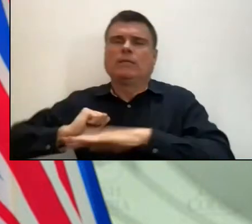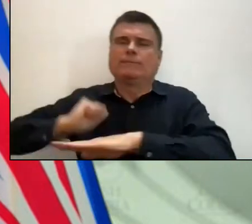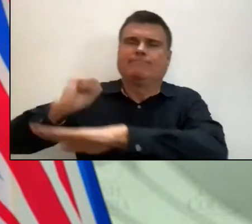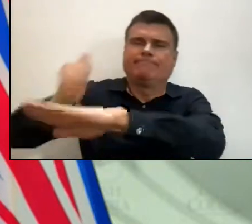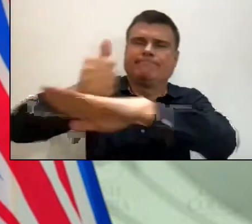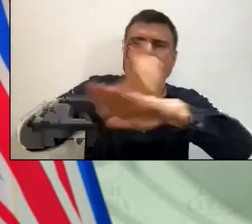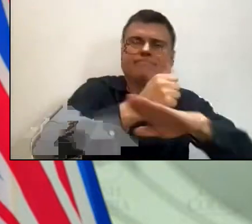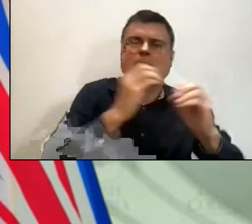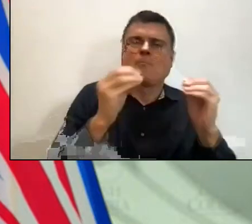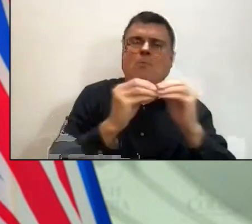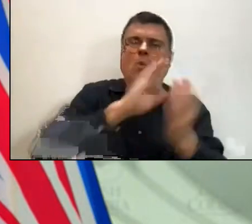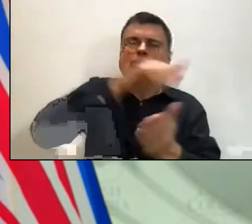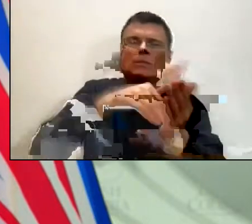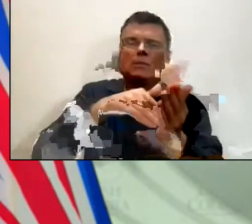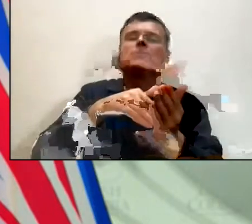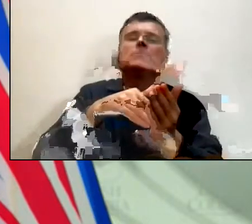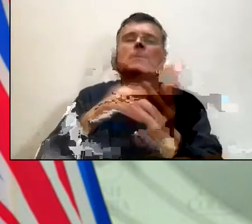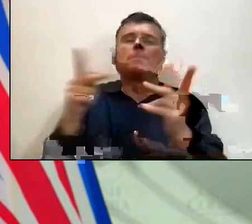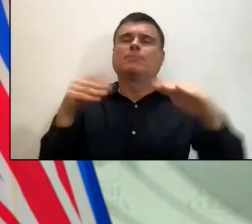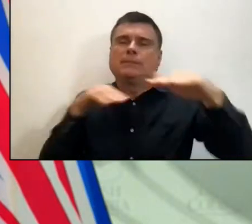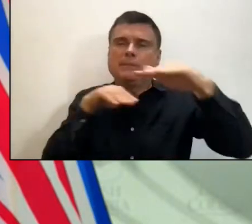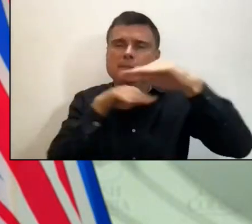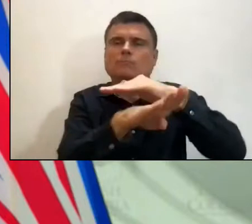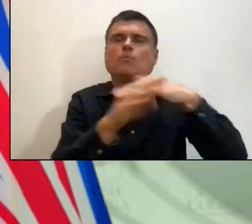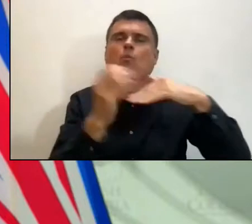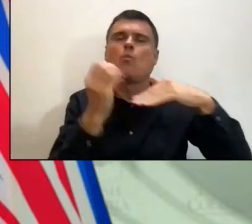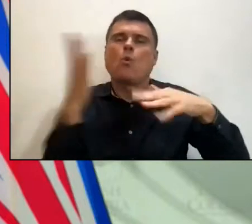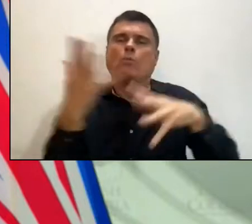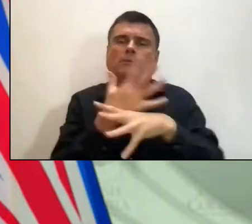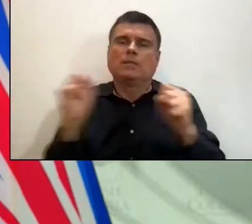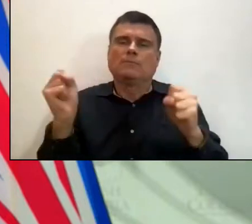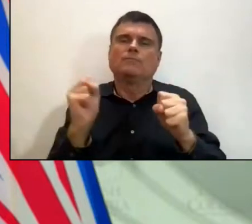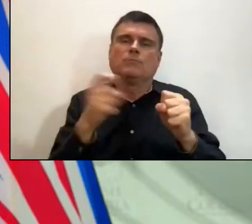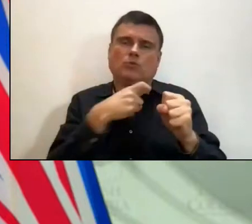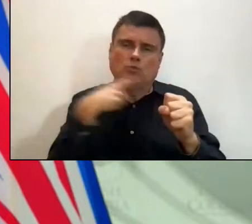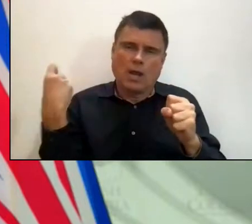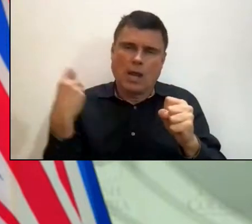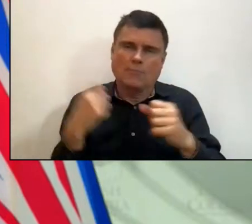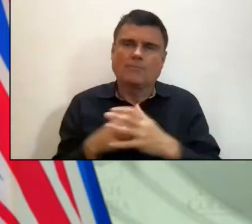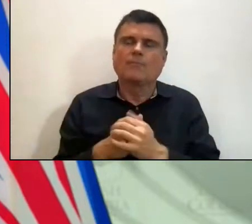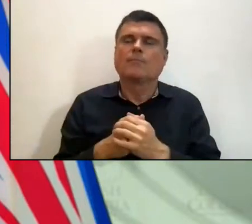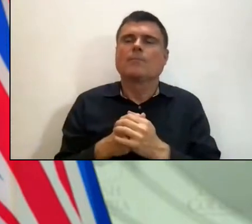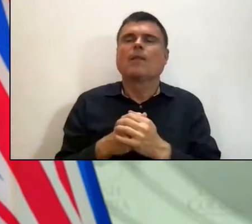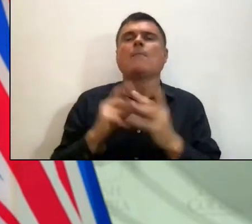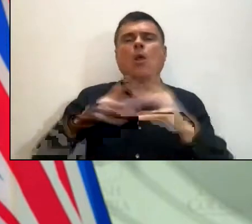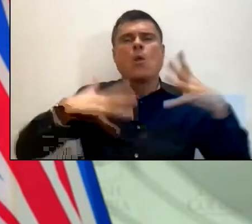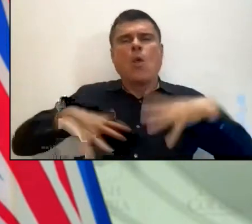And if possible, stay home and out of the weather. Lastly I want to take this